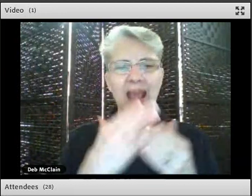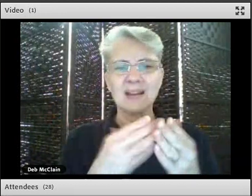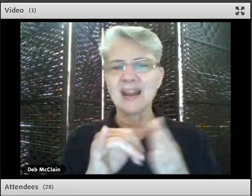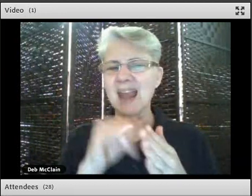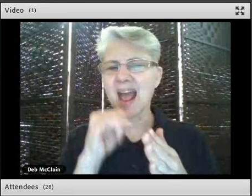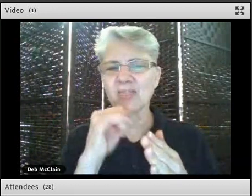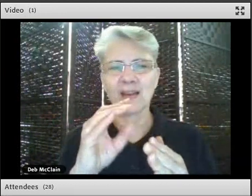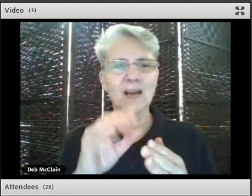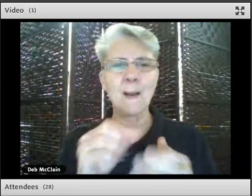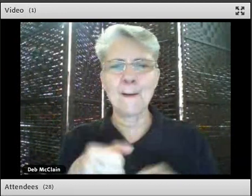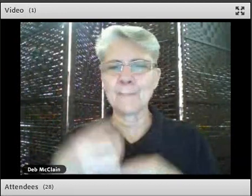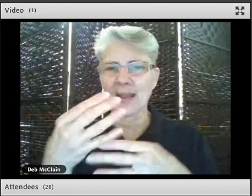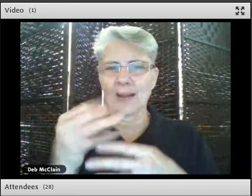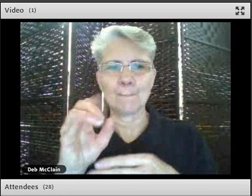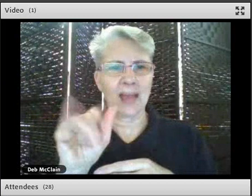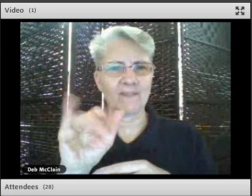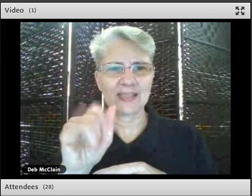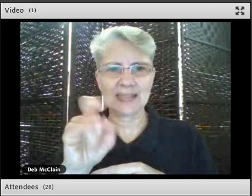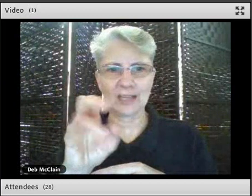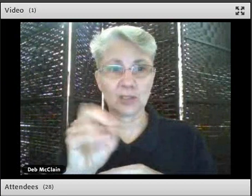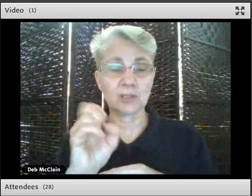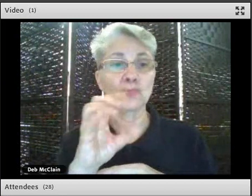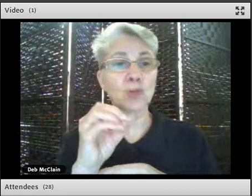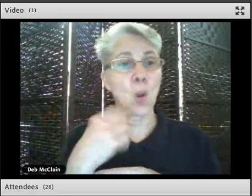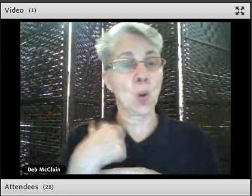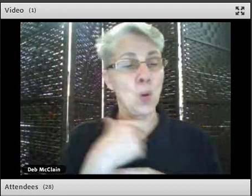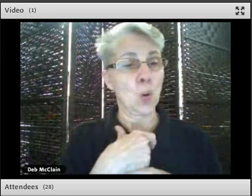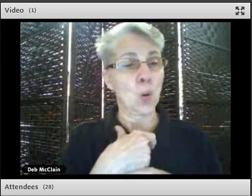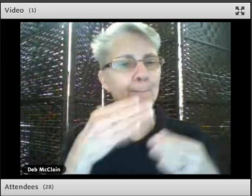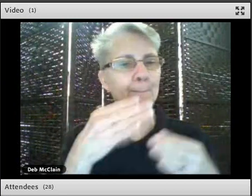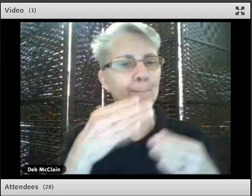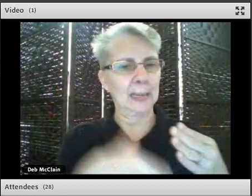about the manifestation. Now we're talking about the expression.